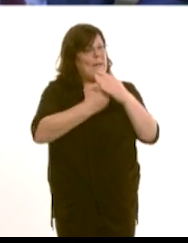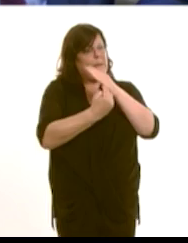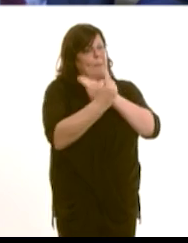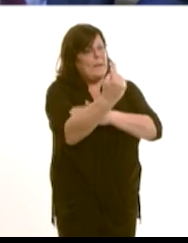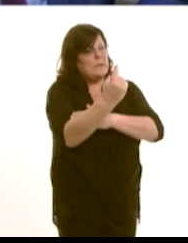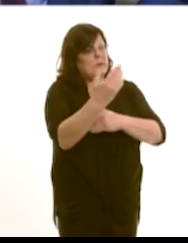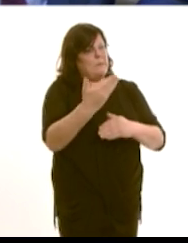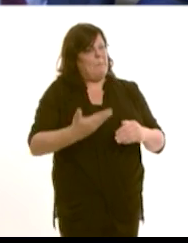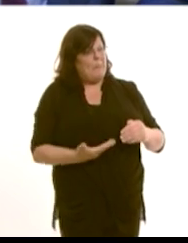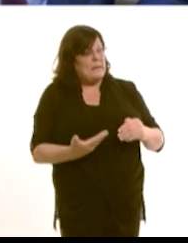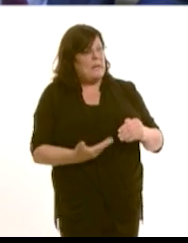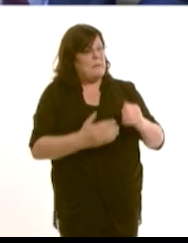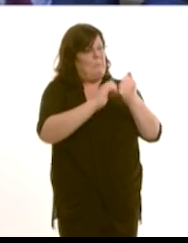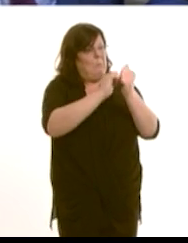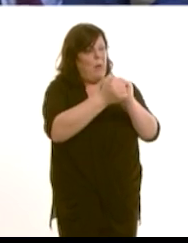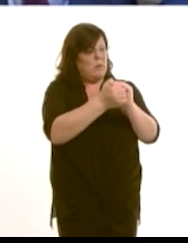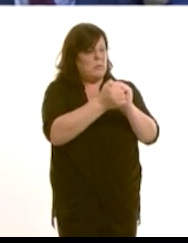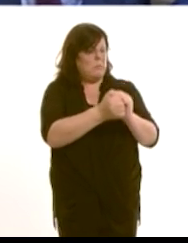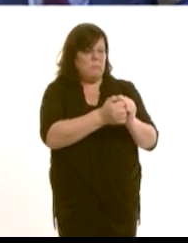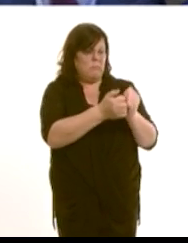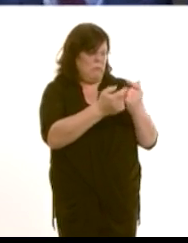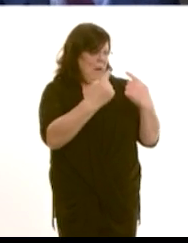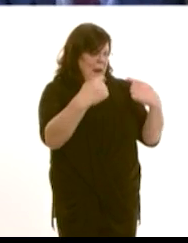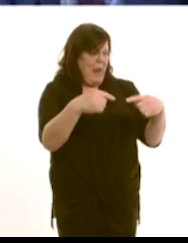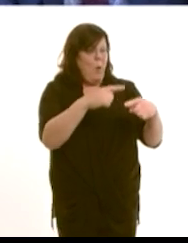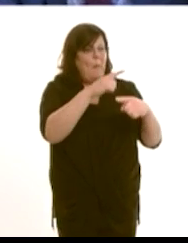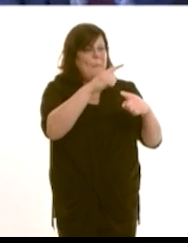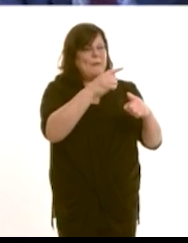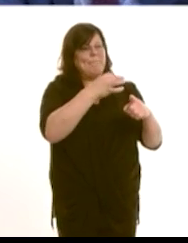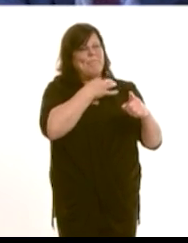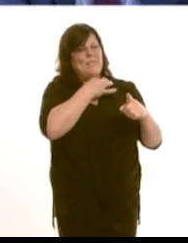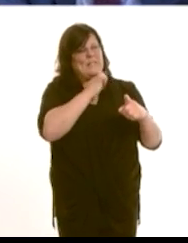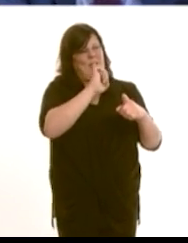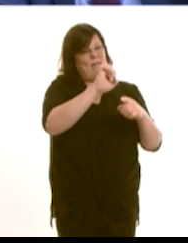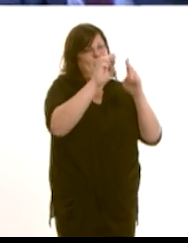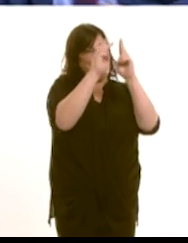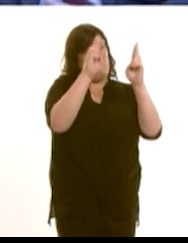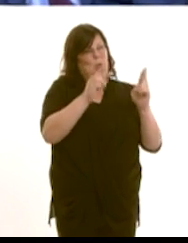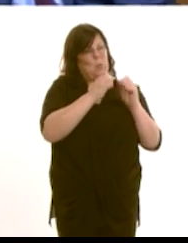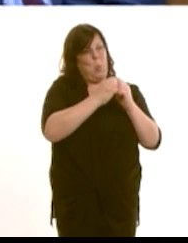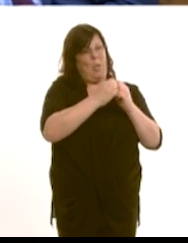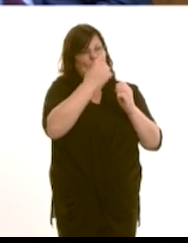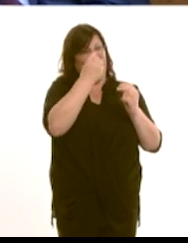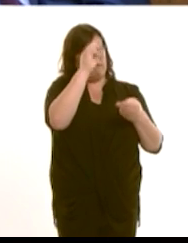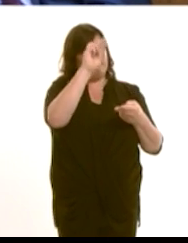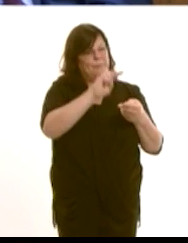there is a risk involved in terms of the potential devaluation of buildings. But, I donít see why that should be the case necessarily.